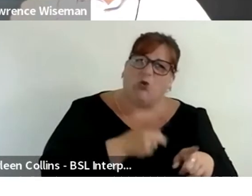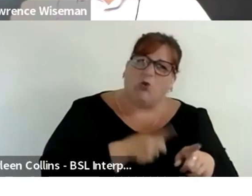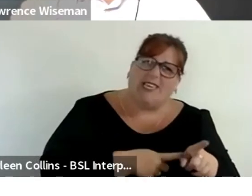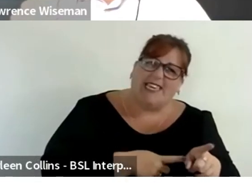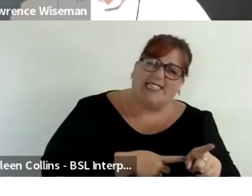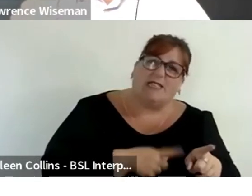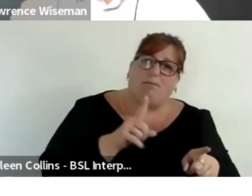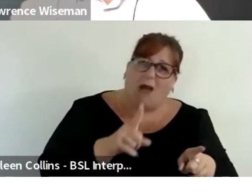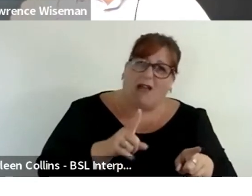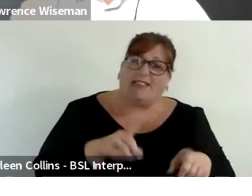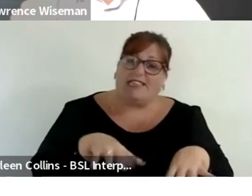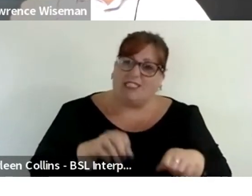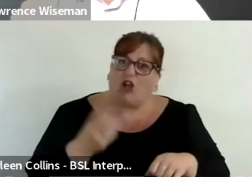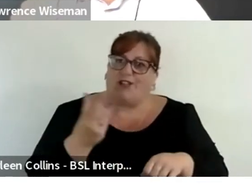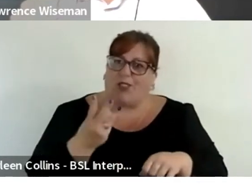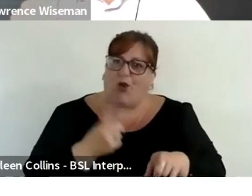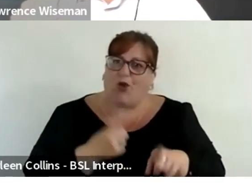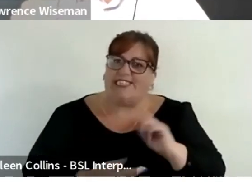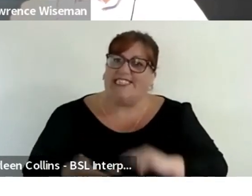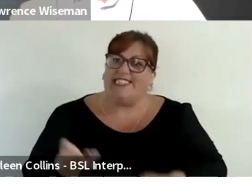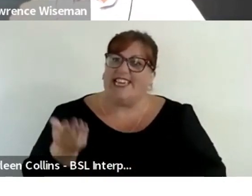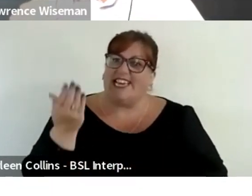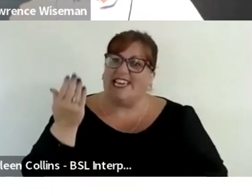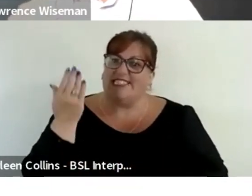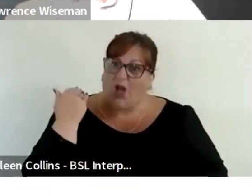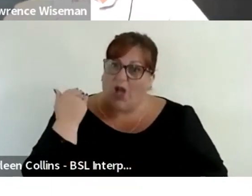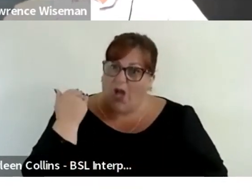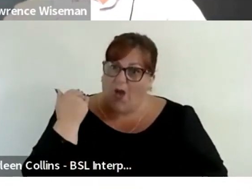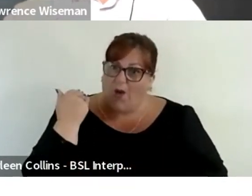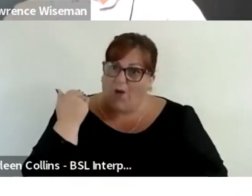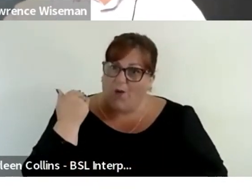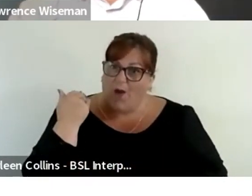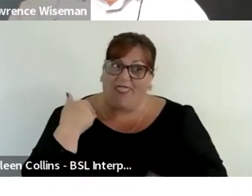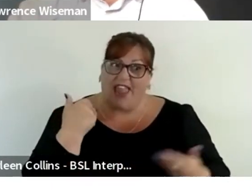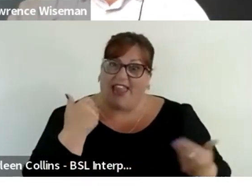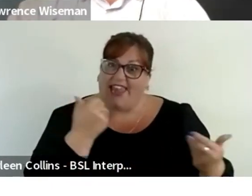But I came back because I really, really loved the firm and I wanted to come back home.